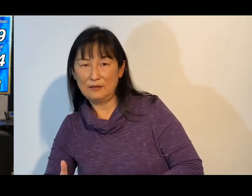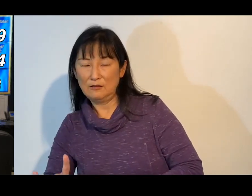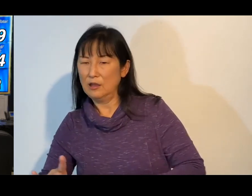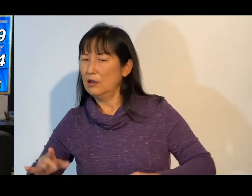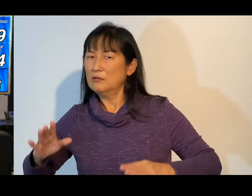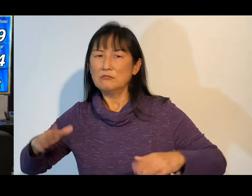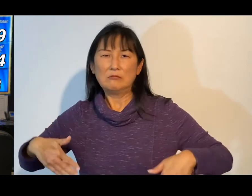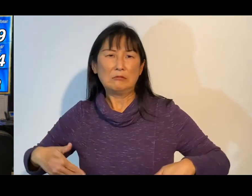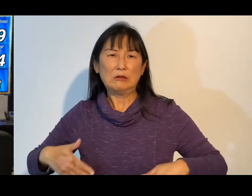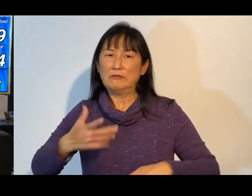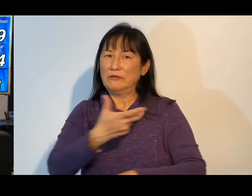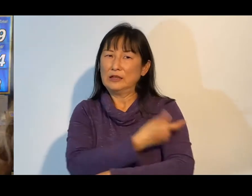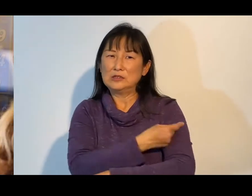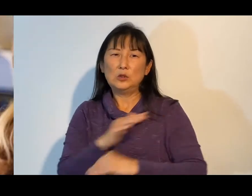vaccinated at this time.